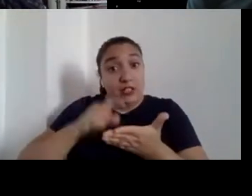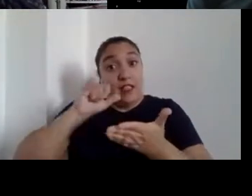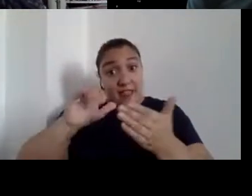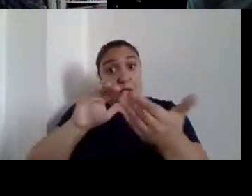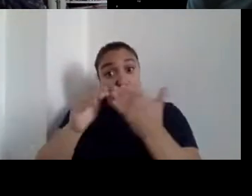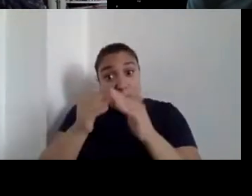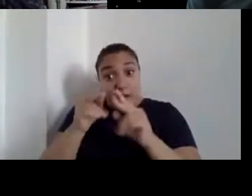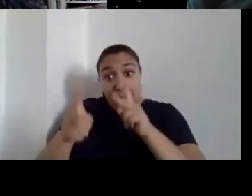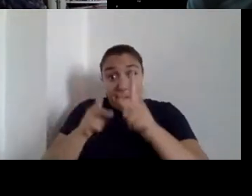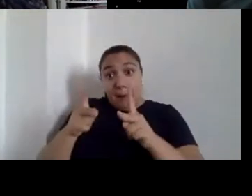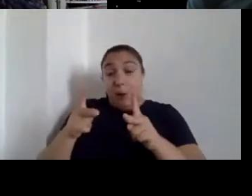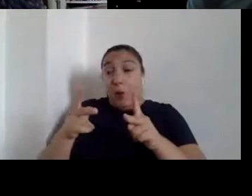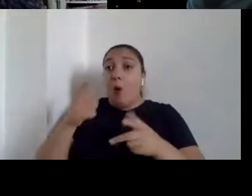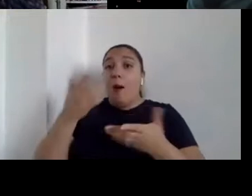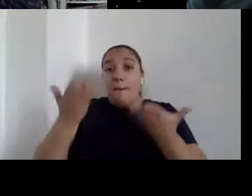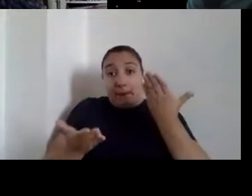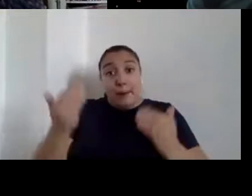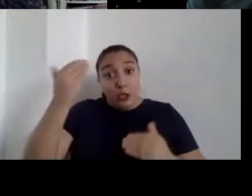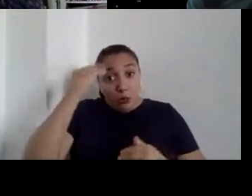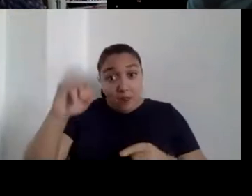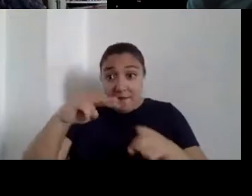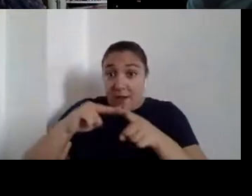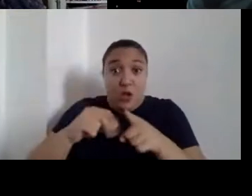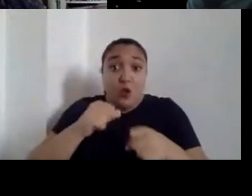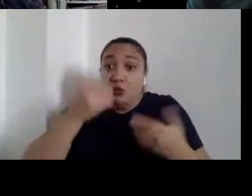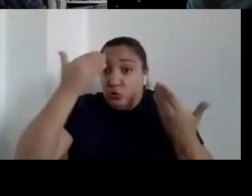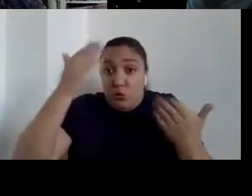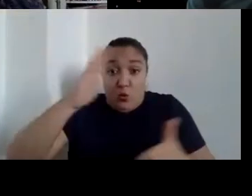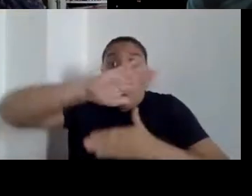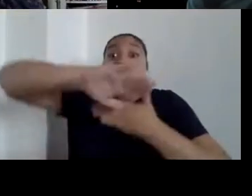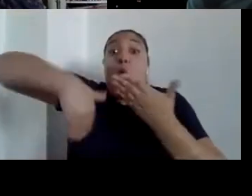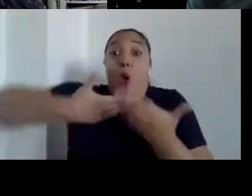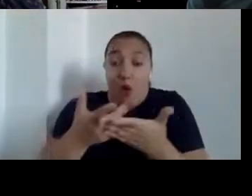who do know that jargon, often you don't know all of the jargon. If you're not familiar